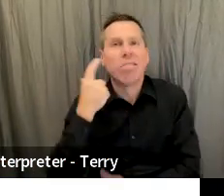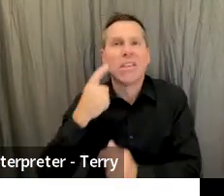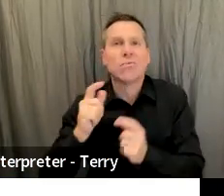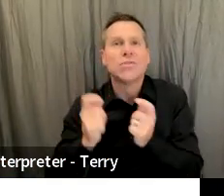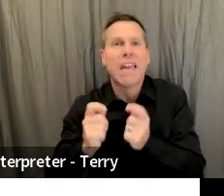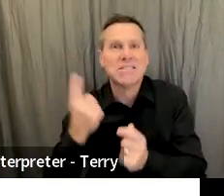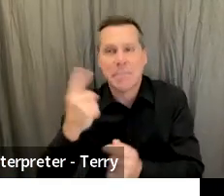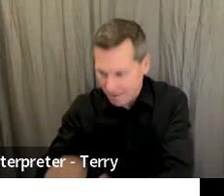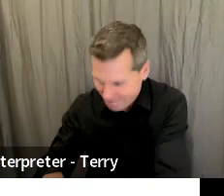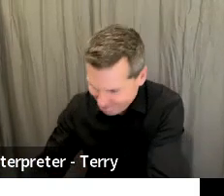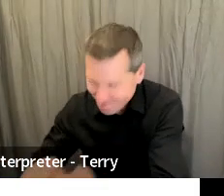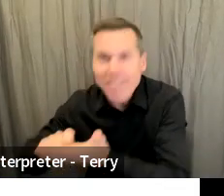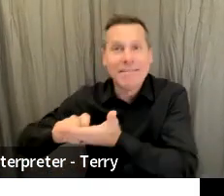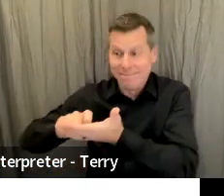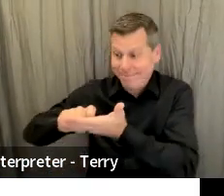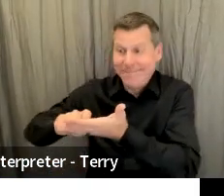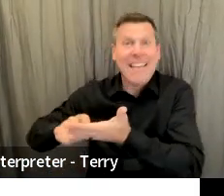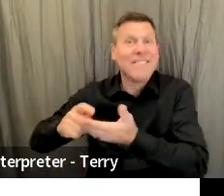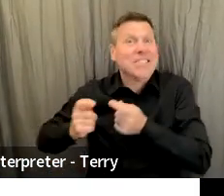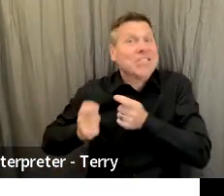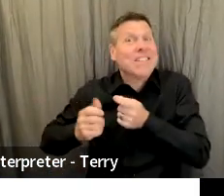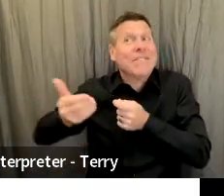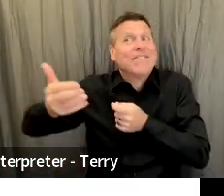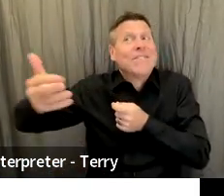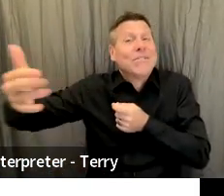because you don't really see them until you see them. Right.